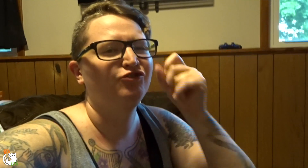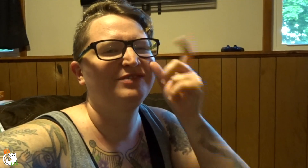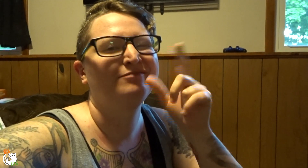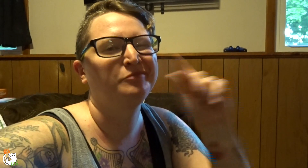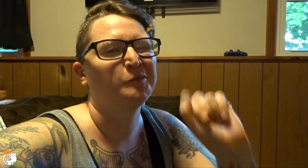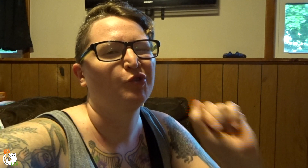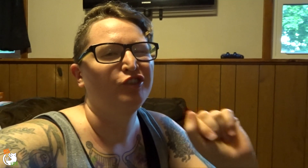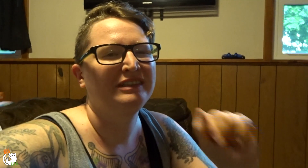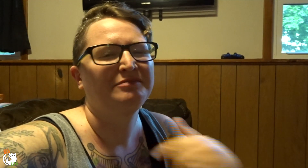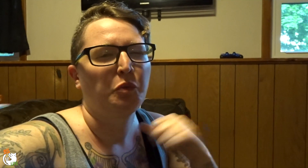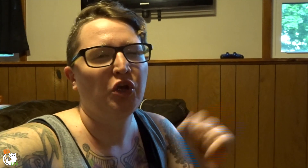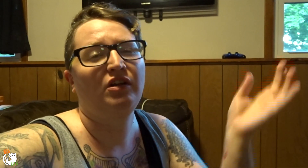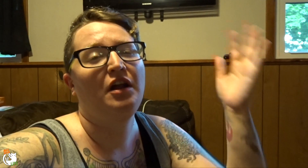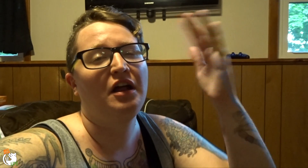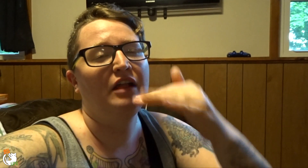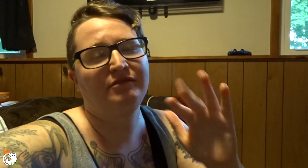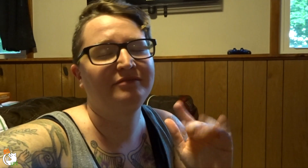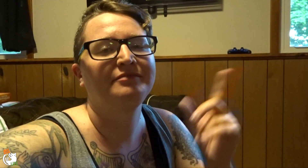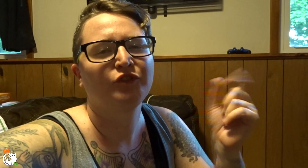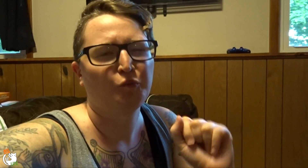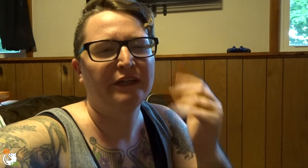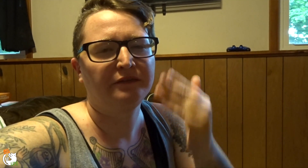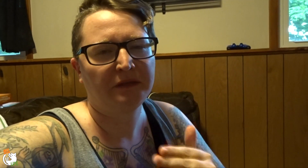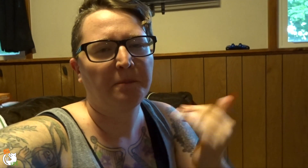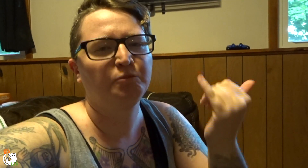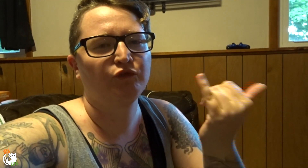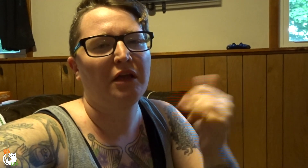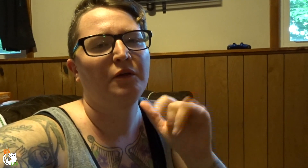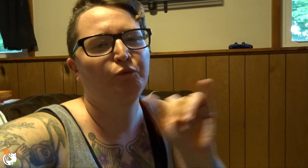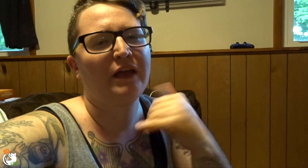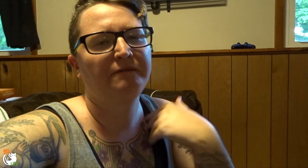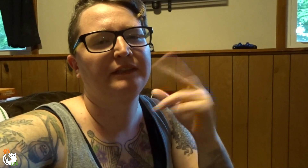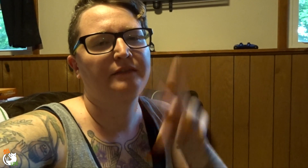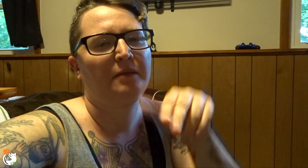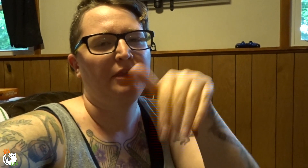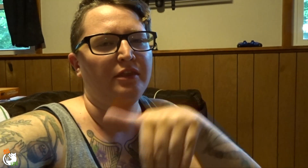Its me. Jill had to go work. So I worked all day an she works a little bit tonight